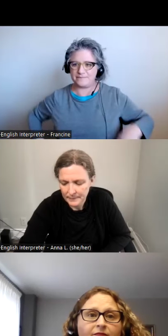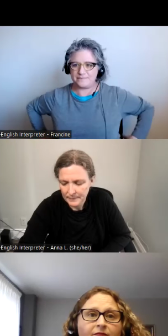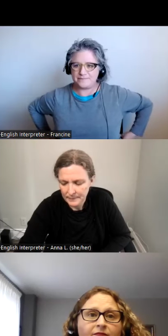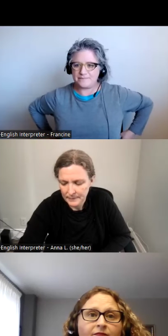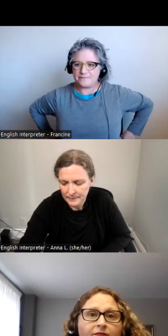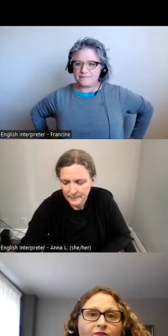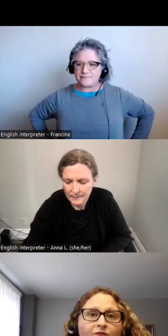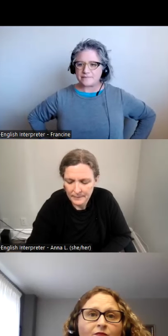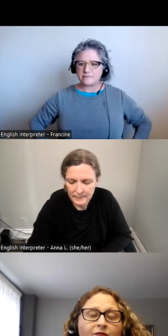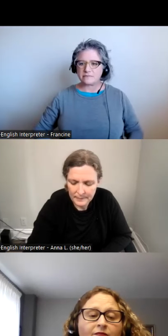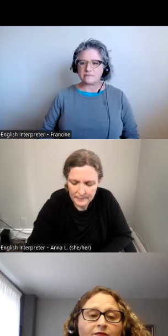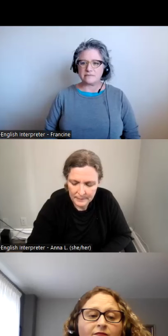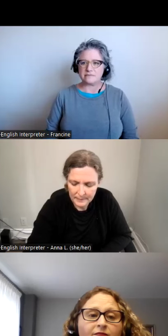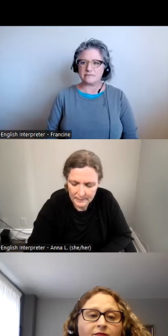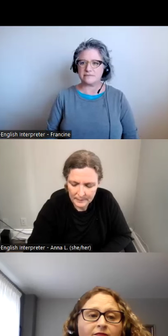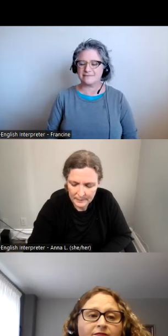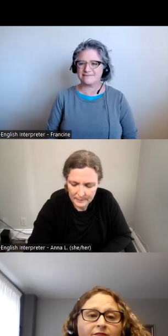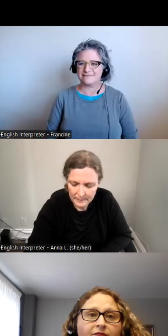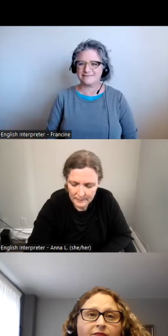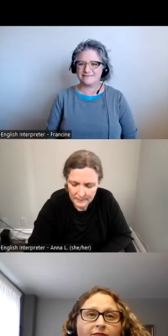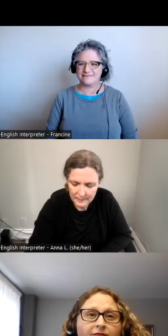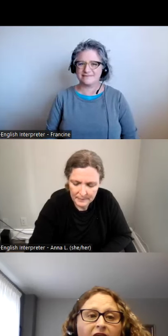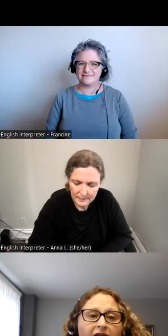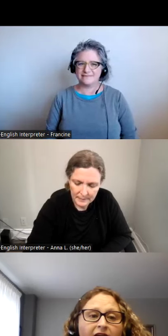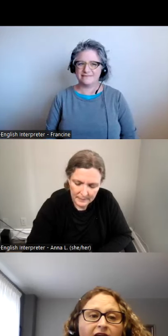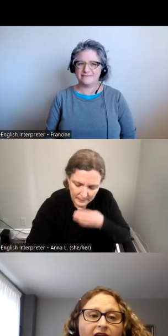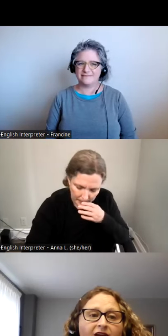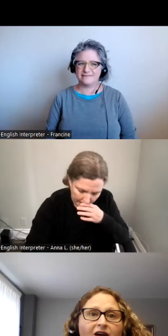request. Next slide, please